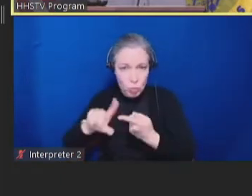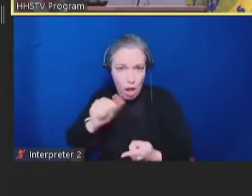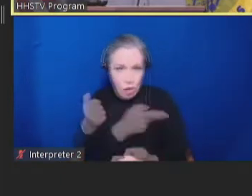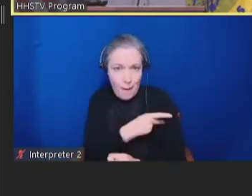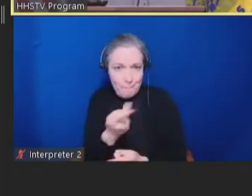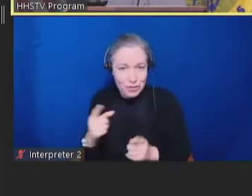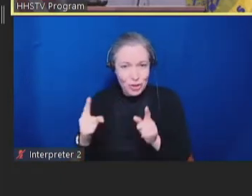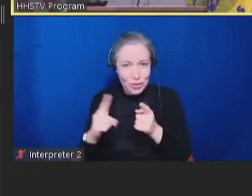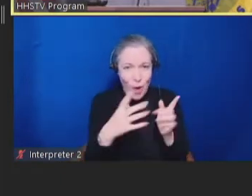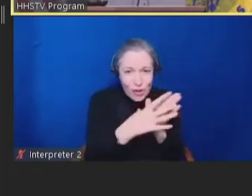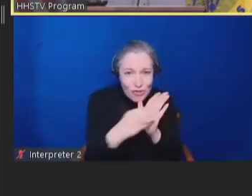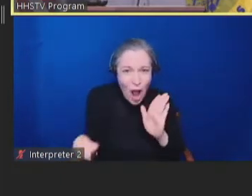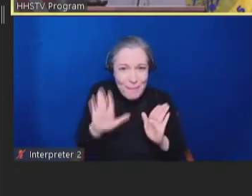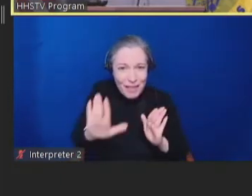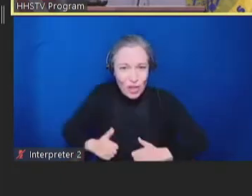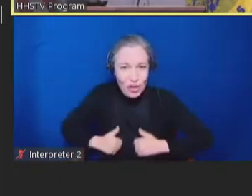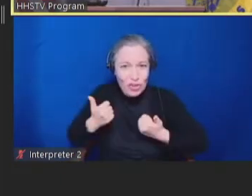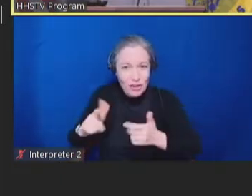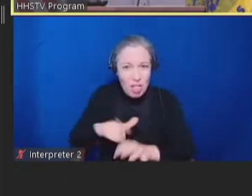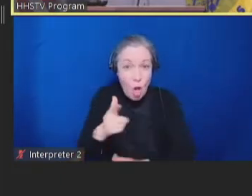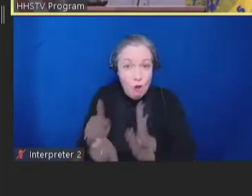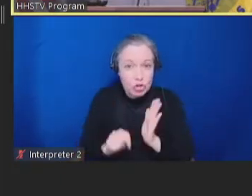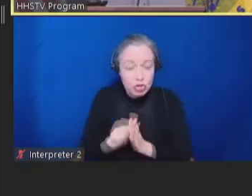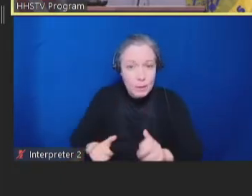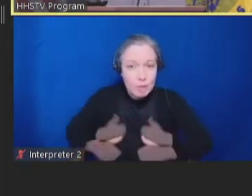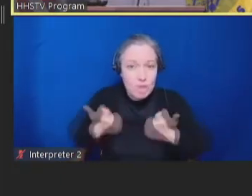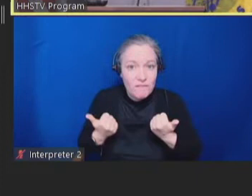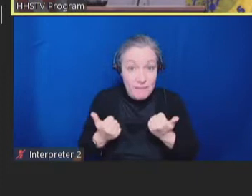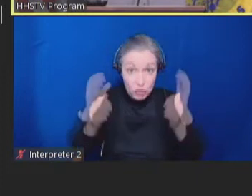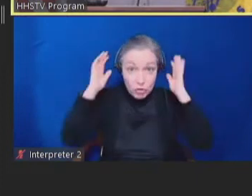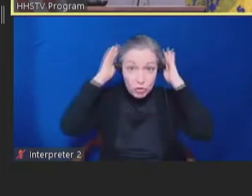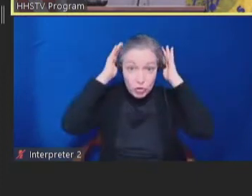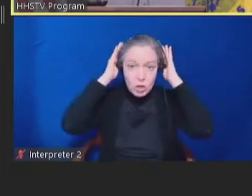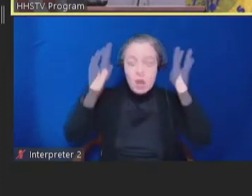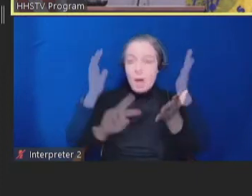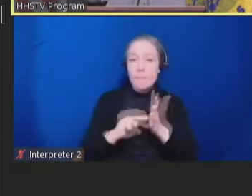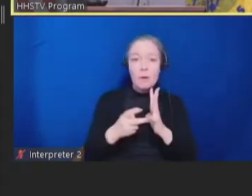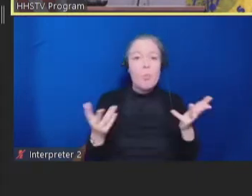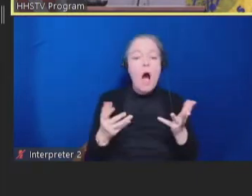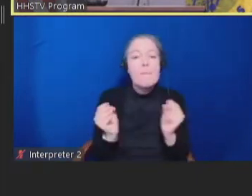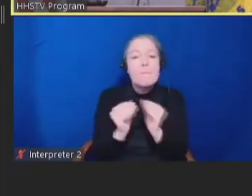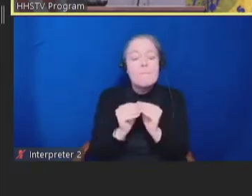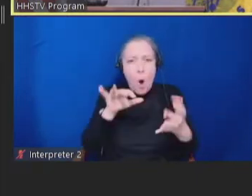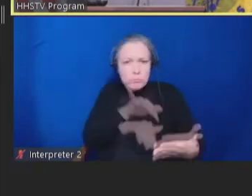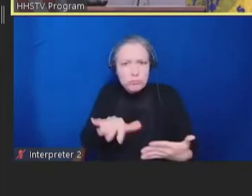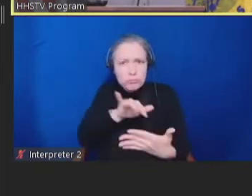this led to a series of additional studies, where we discovered that these antigens were, in fact,